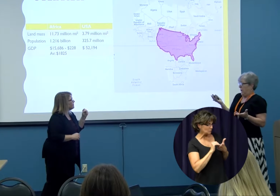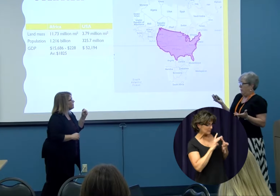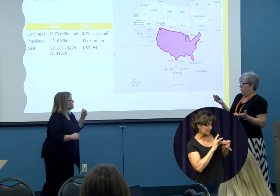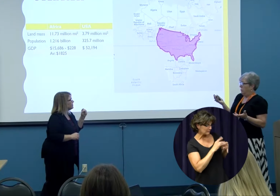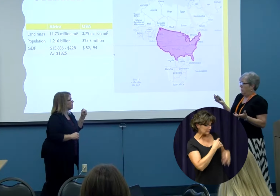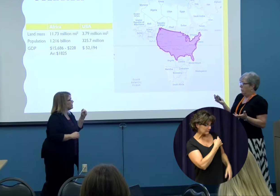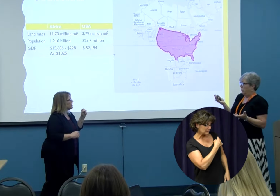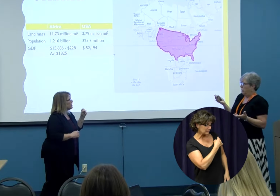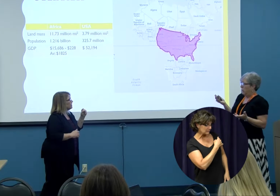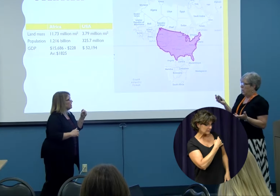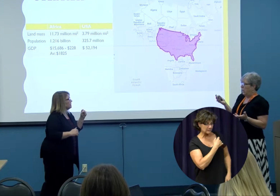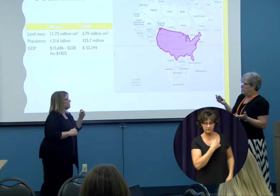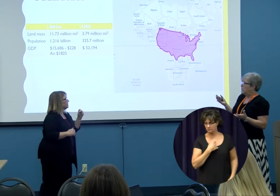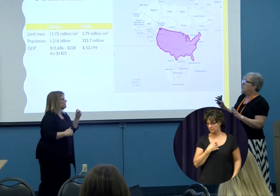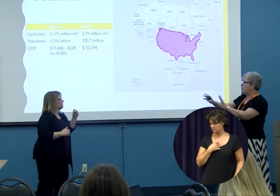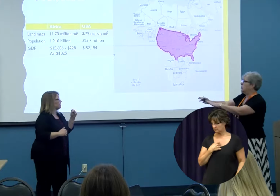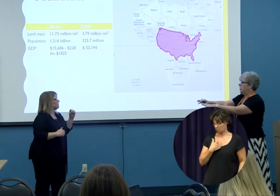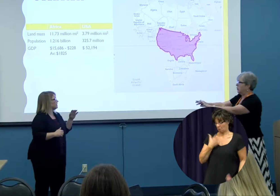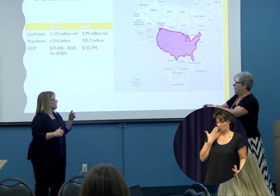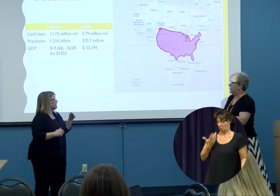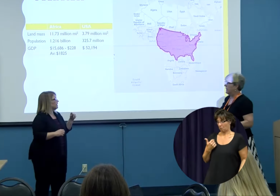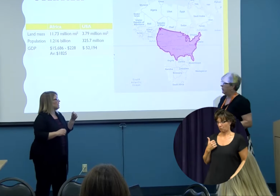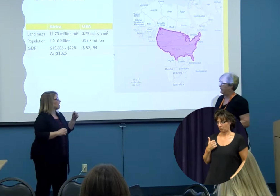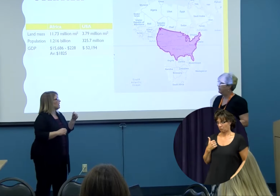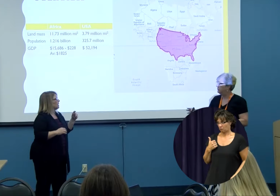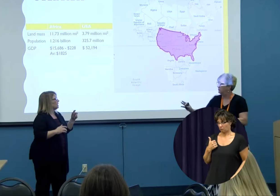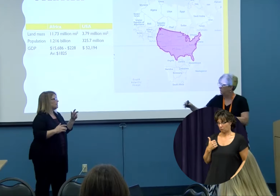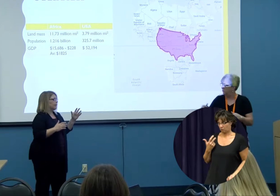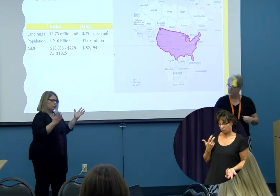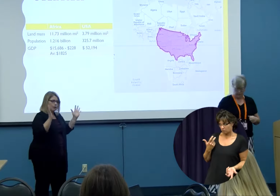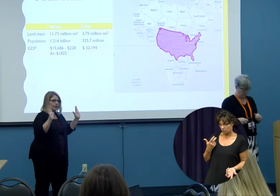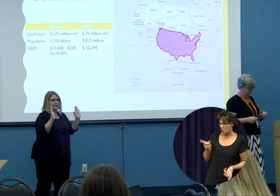I don't know? You can just interpret it anyway. I'll do my best.